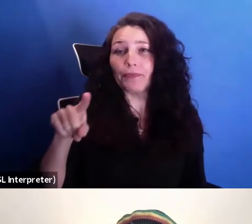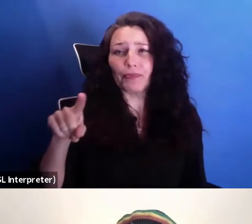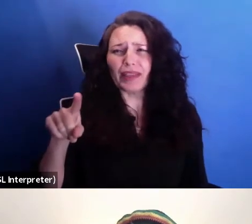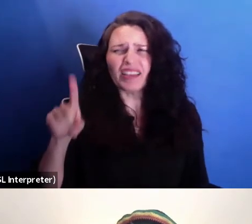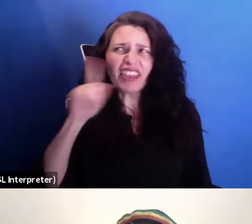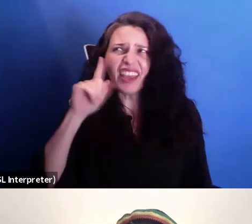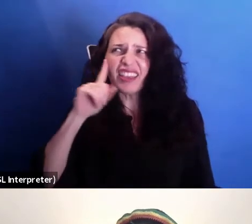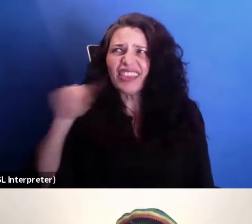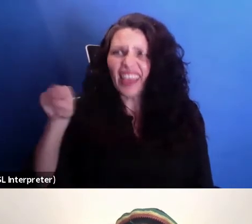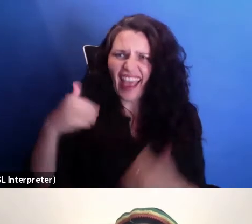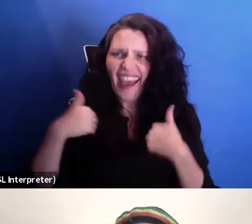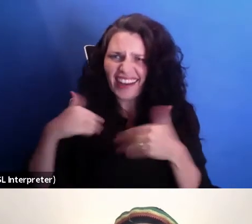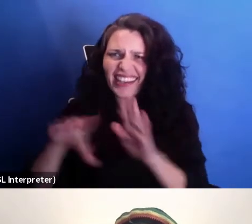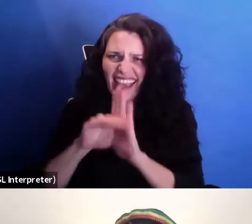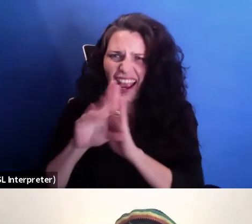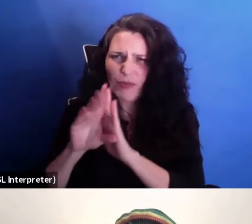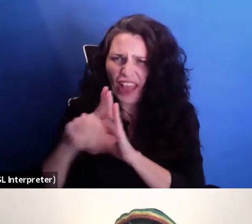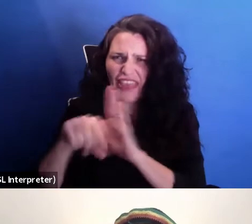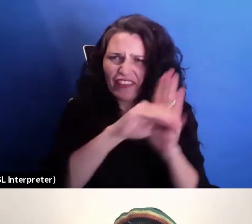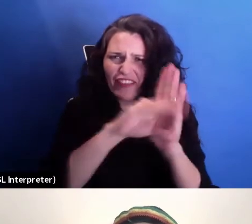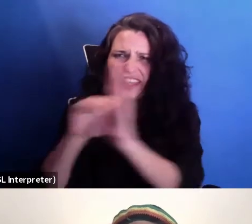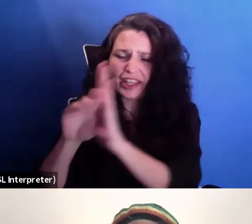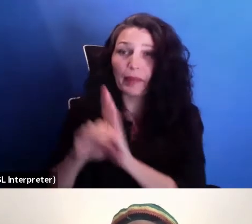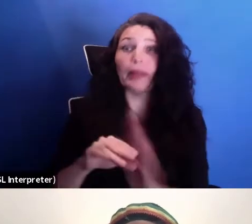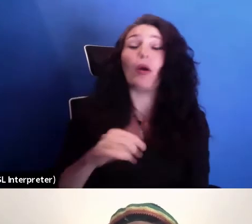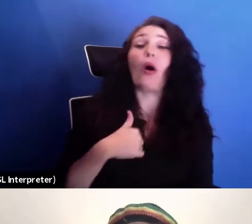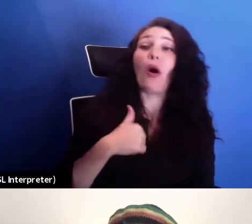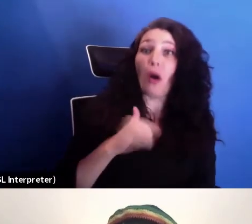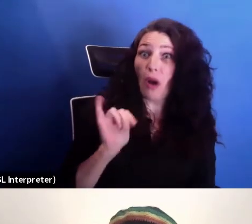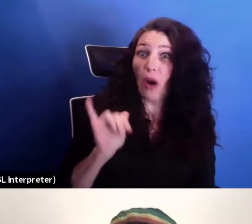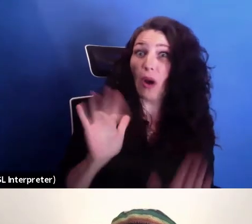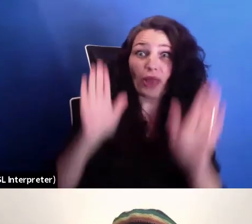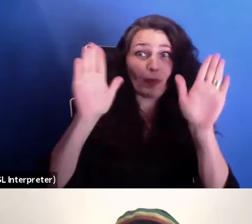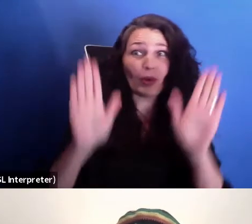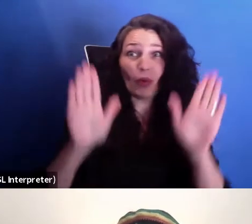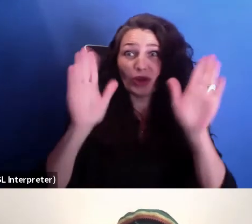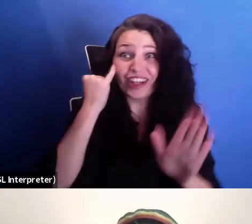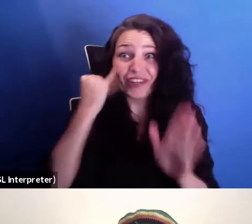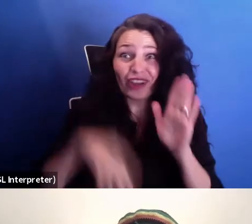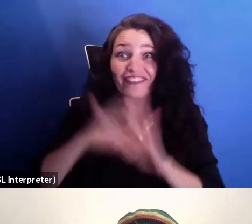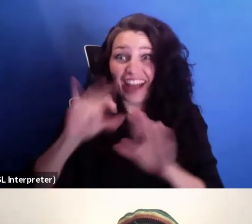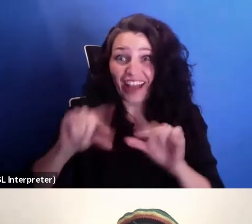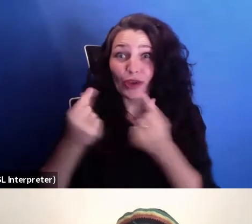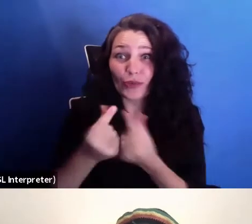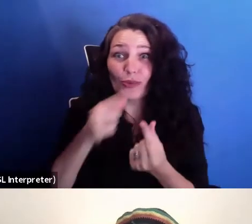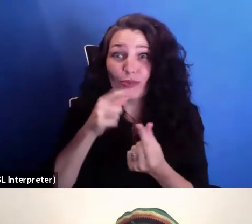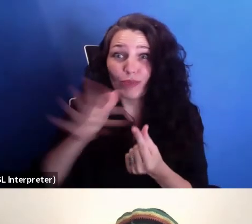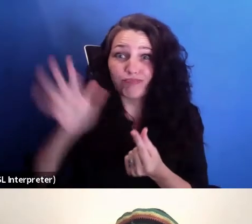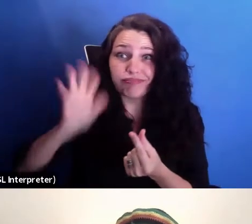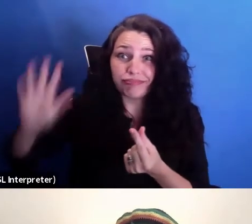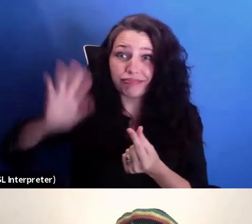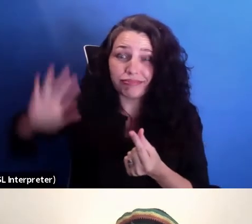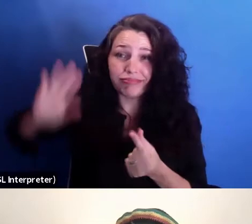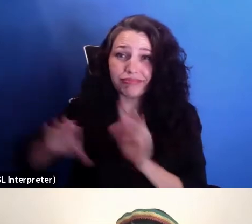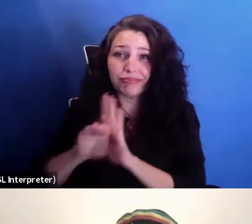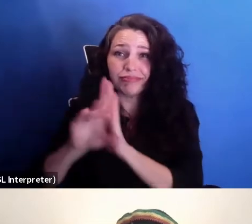And then I'm like Oh God, that would be the Holy grail, if we could find that. And I just looked and looked and looked, and I finally found this little ad